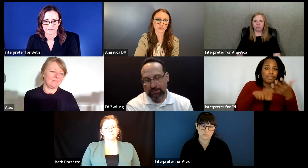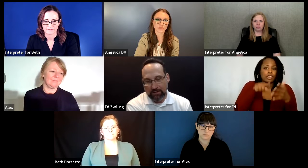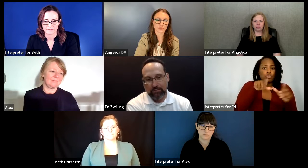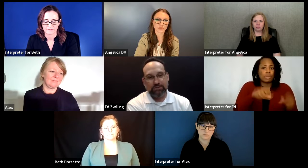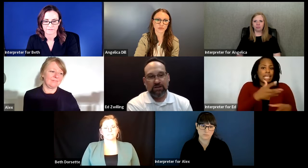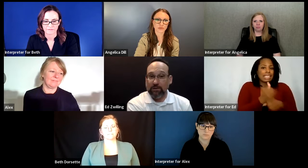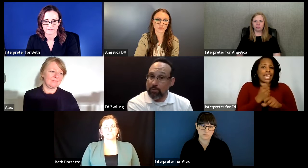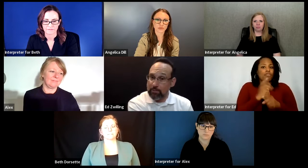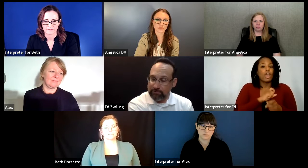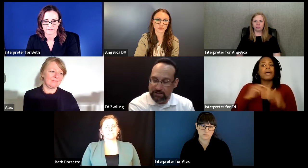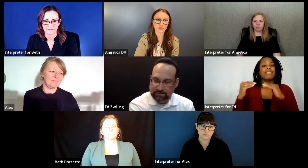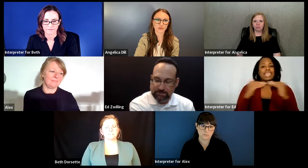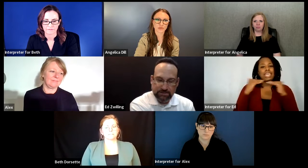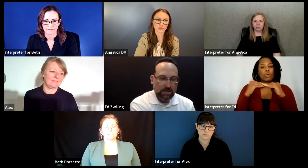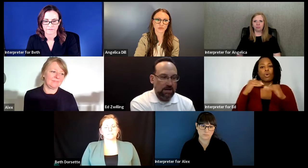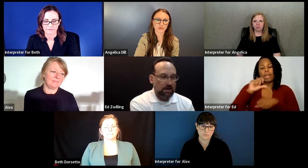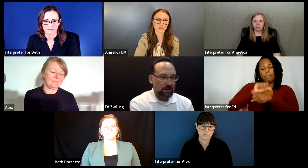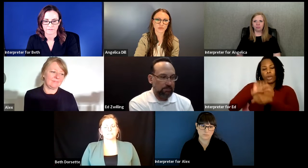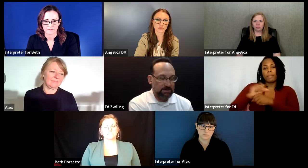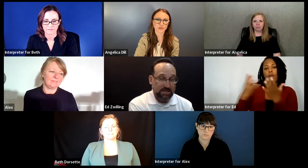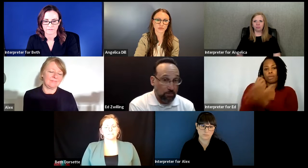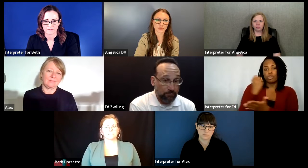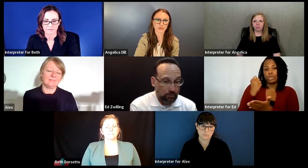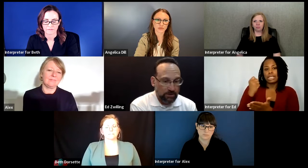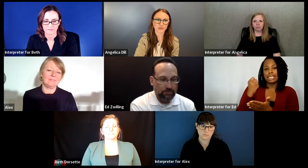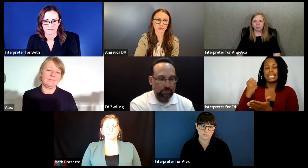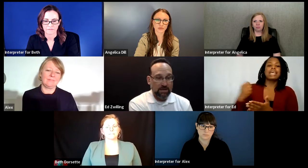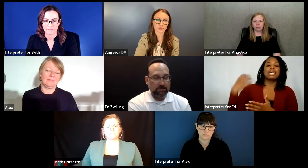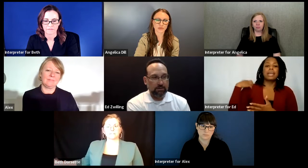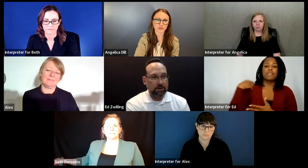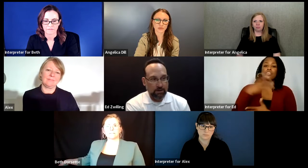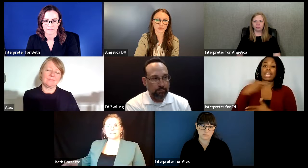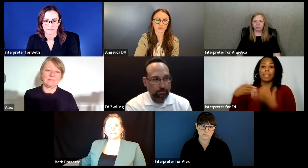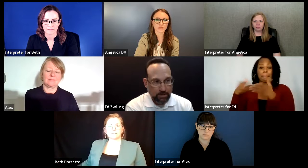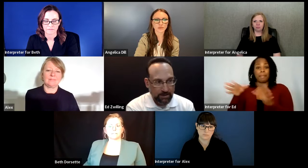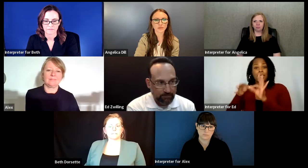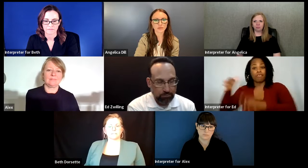Opportunity Commission and the Department of Justice is helpful if you get kind of a